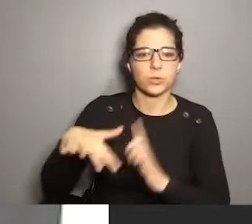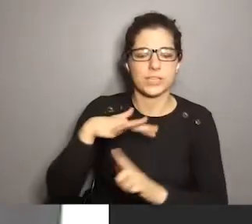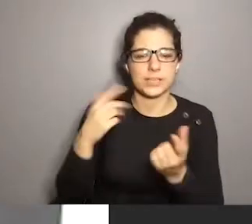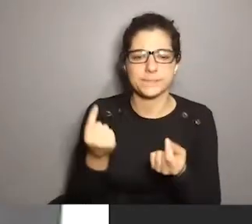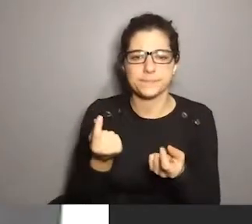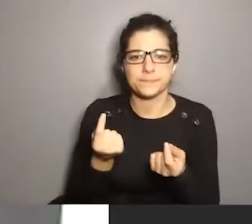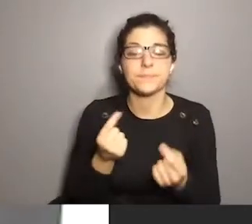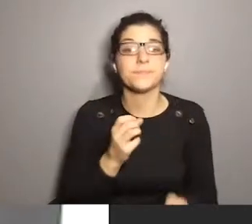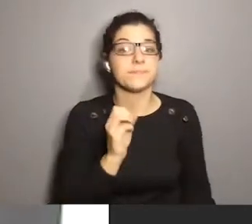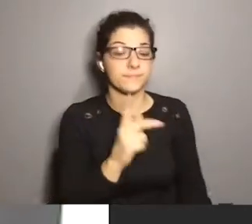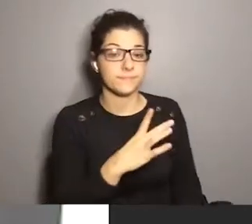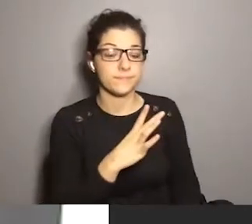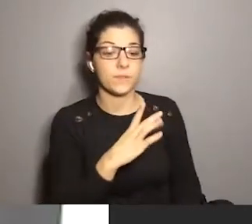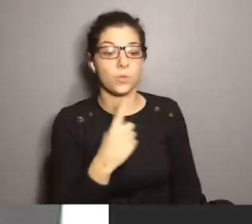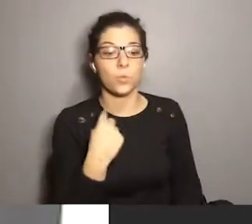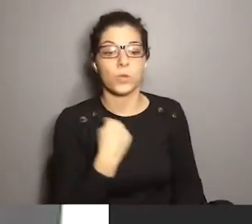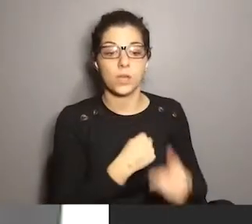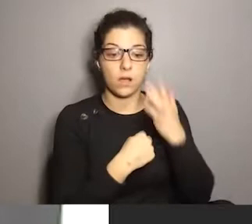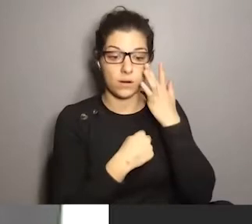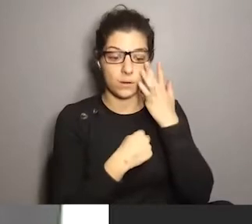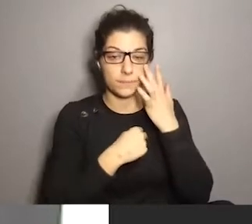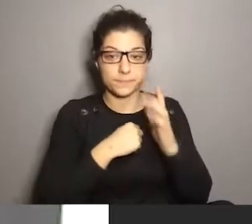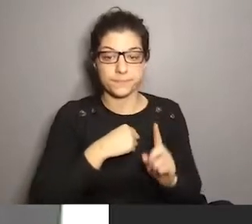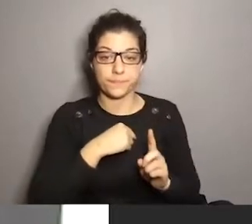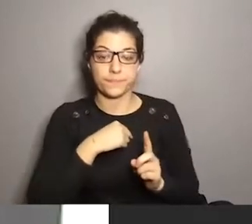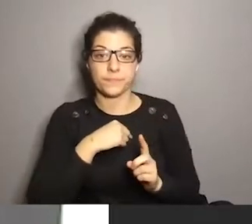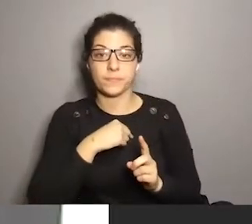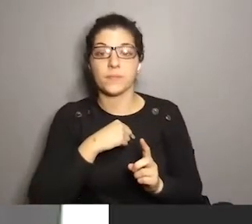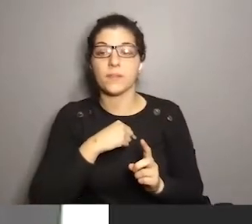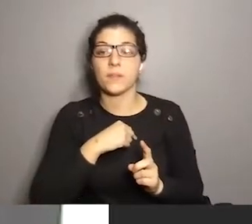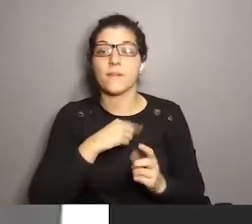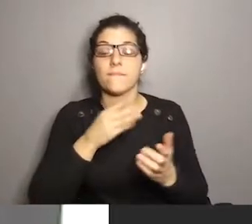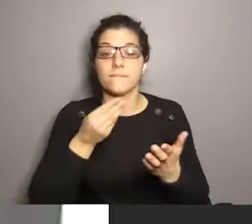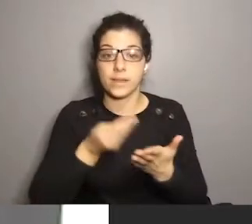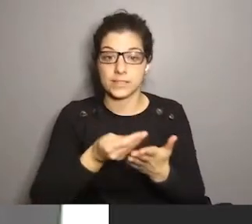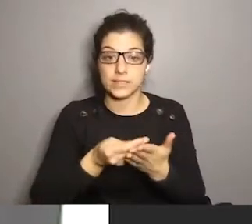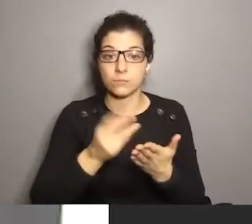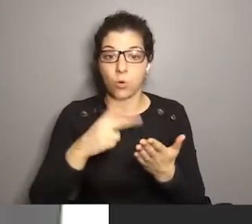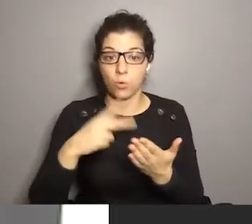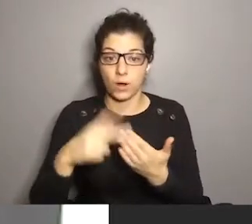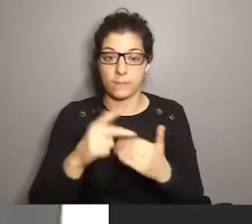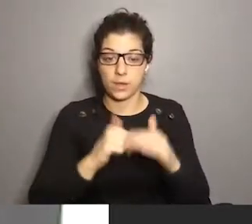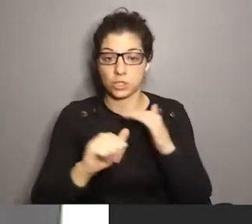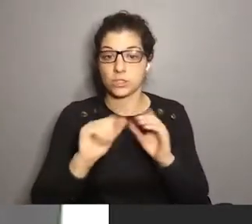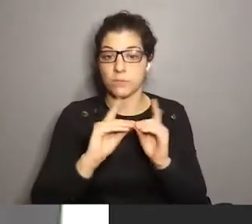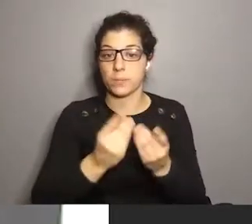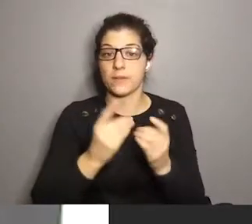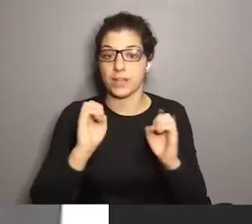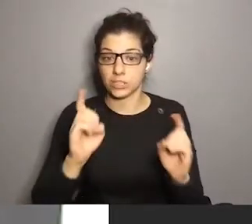Okay. we are a funded program under the Department of Education.